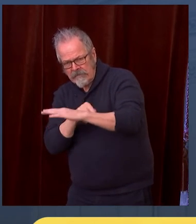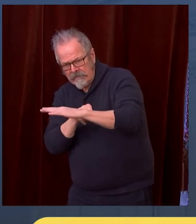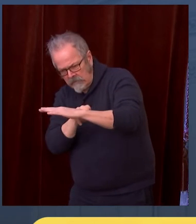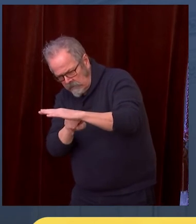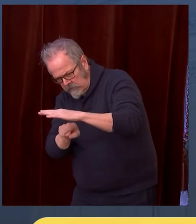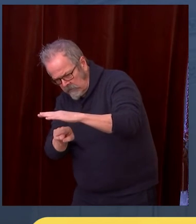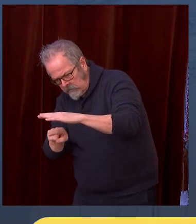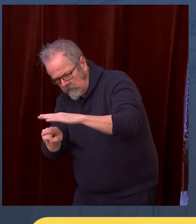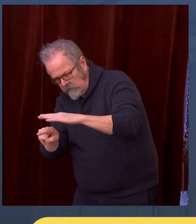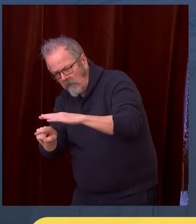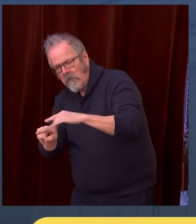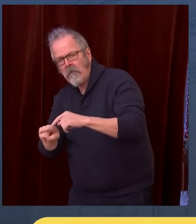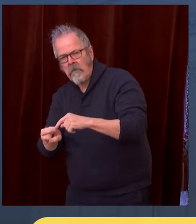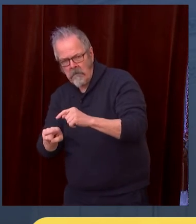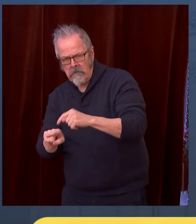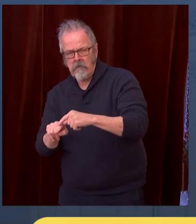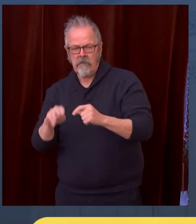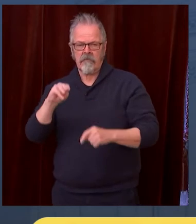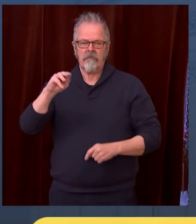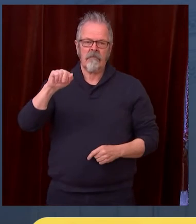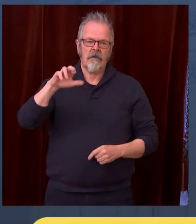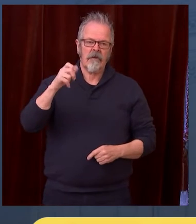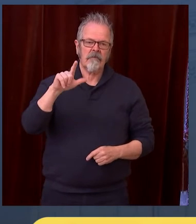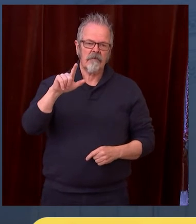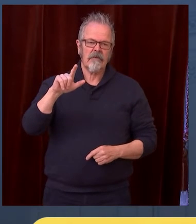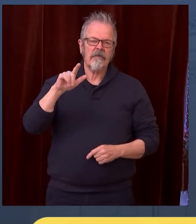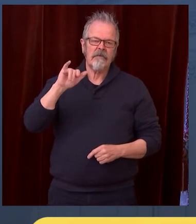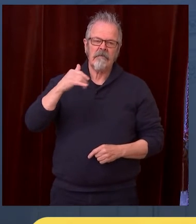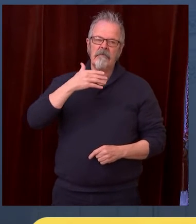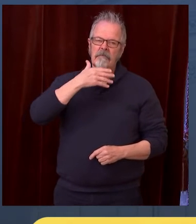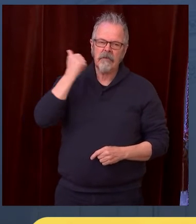therefore save our hospitals from being overrun.